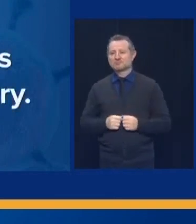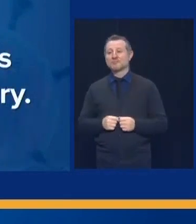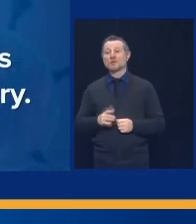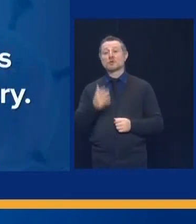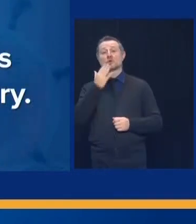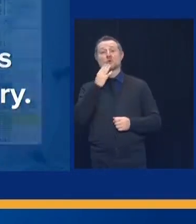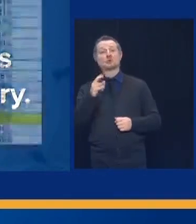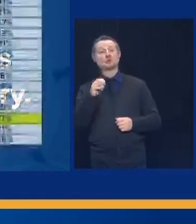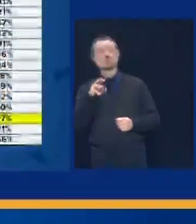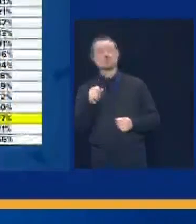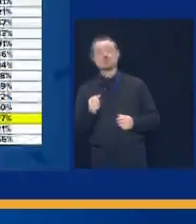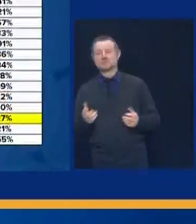IF PEOPLE COMPLY, THE INFECTION